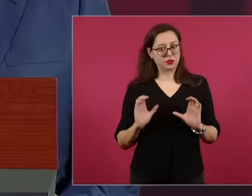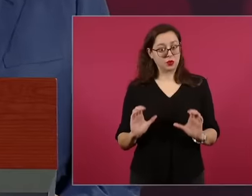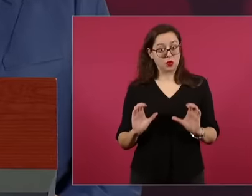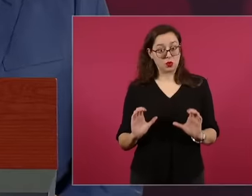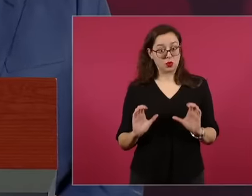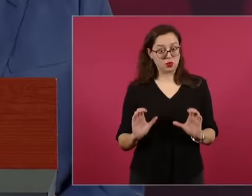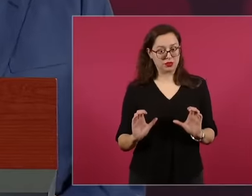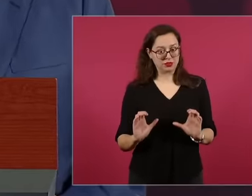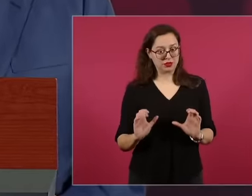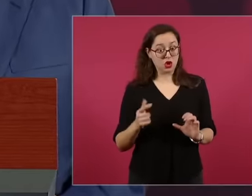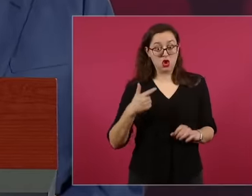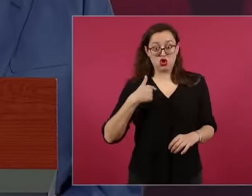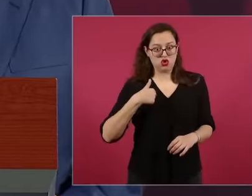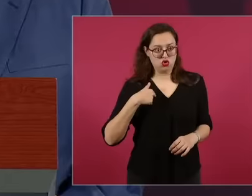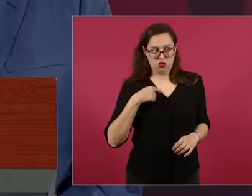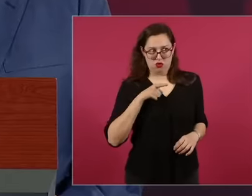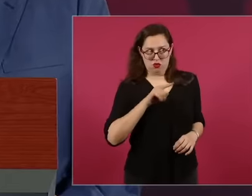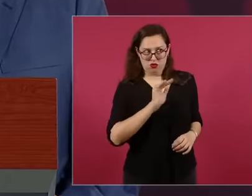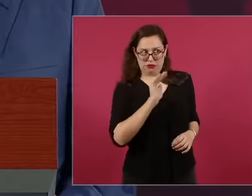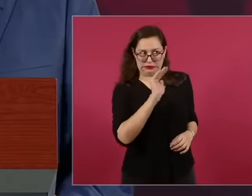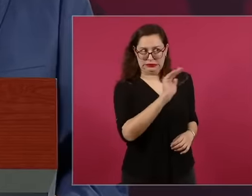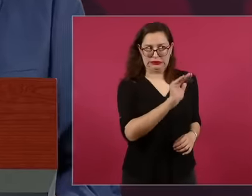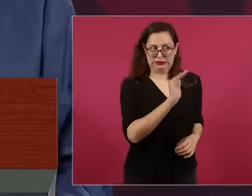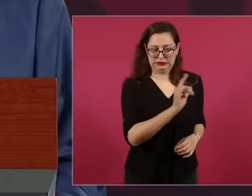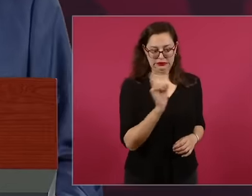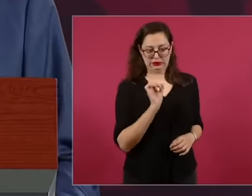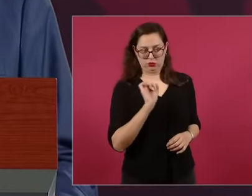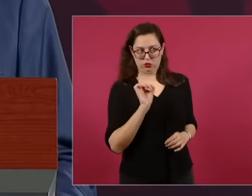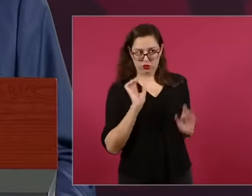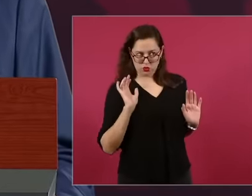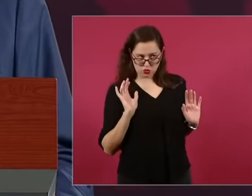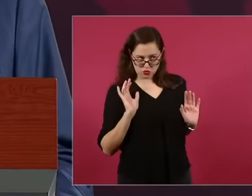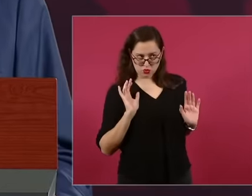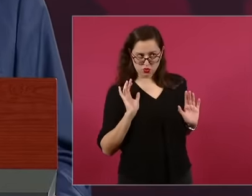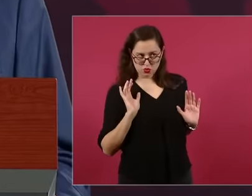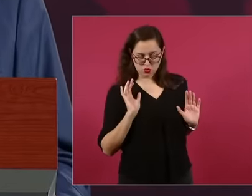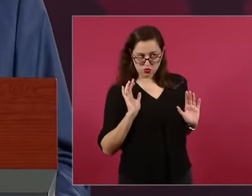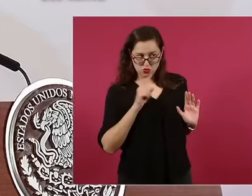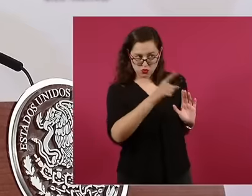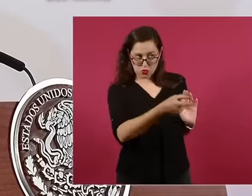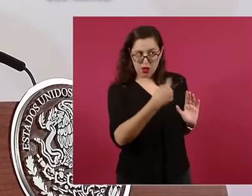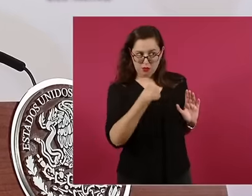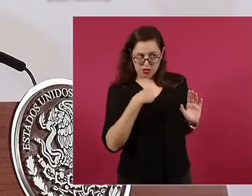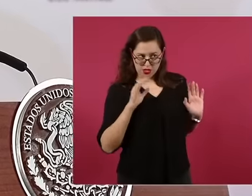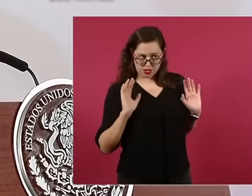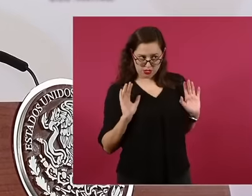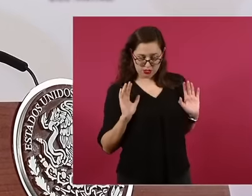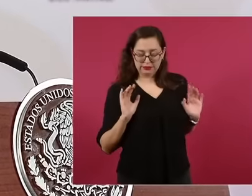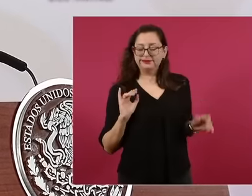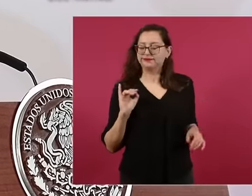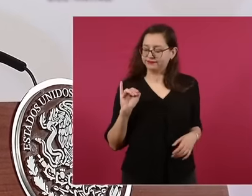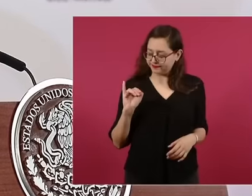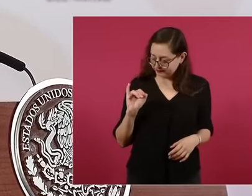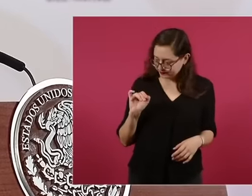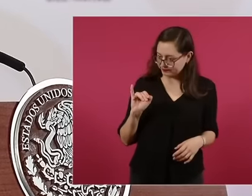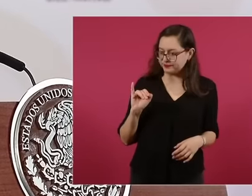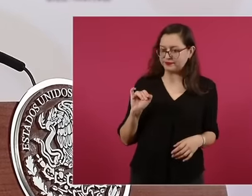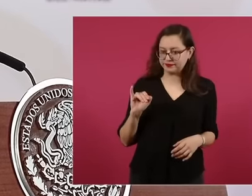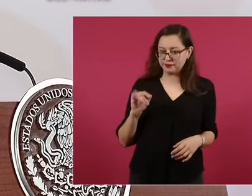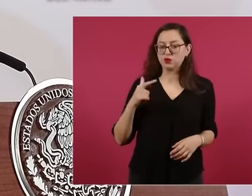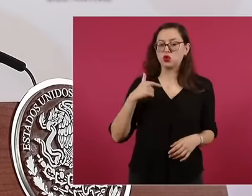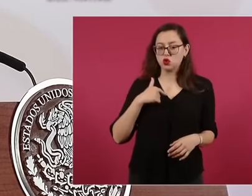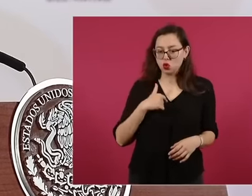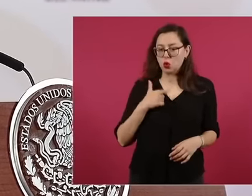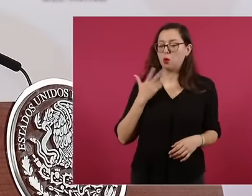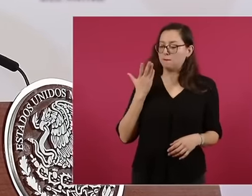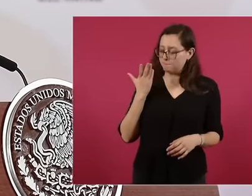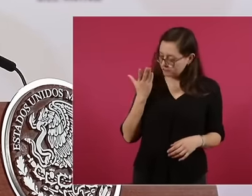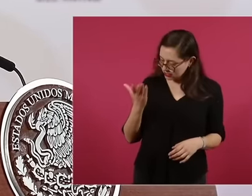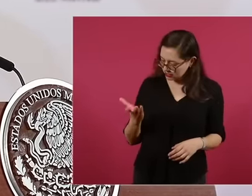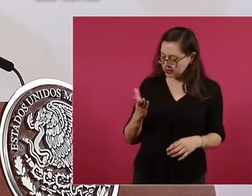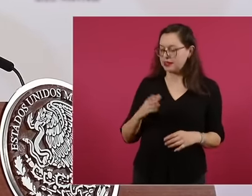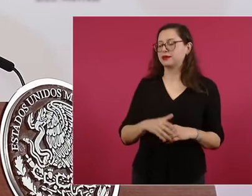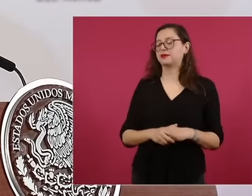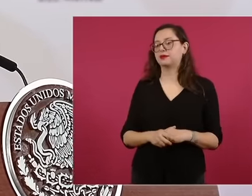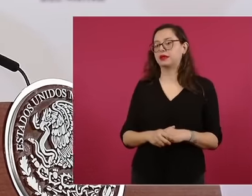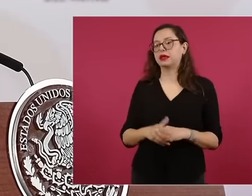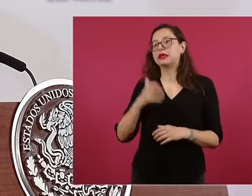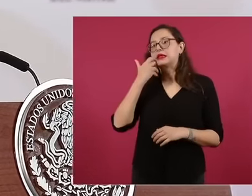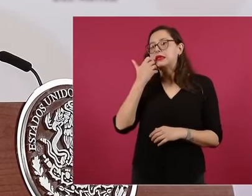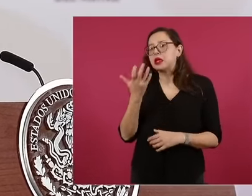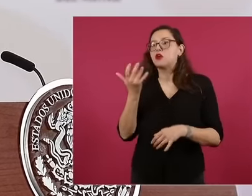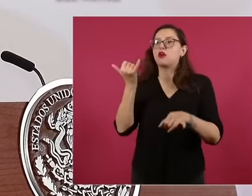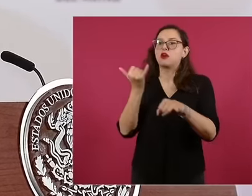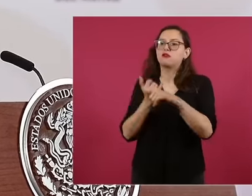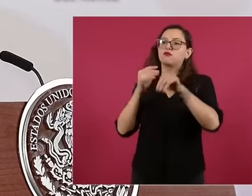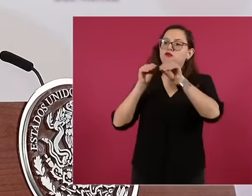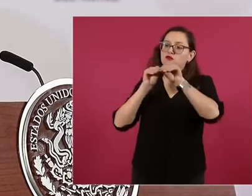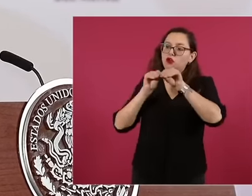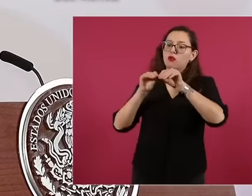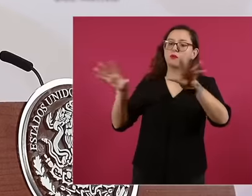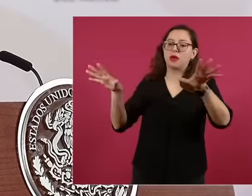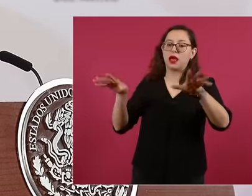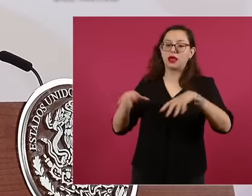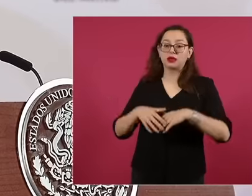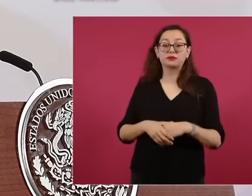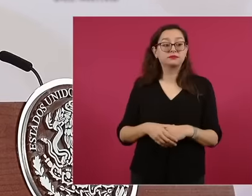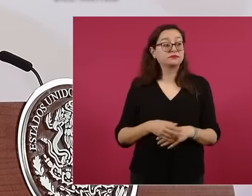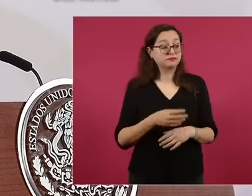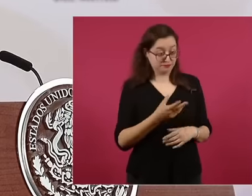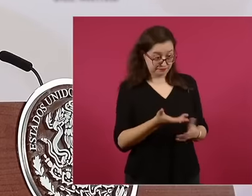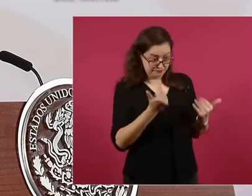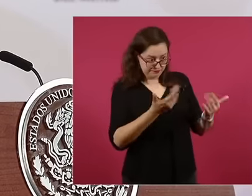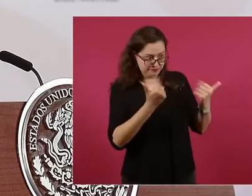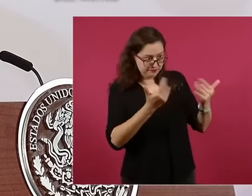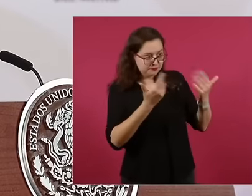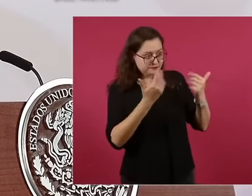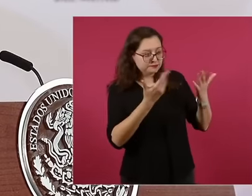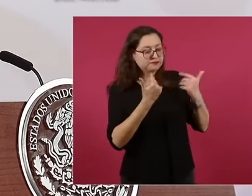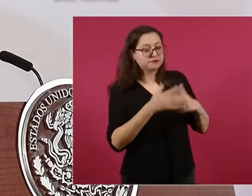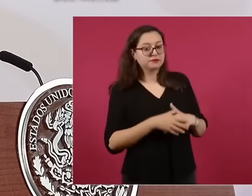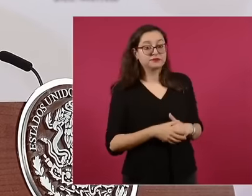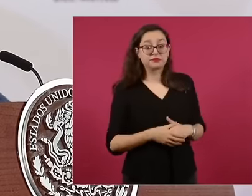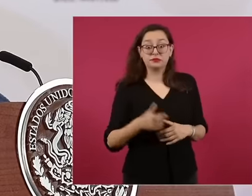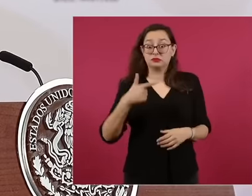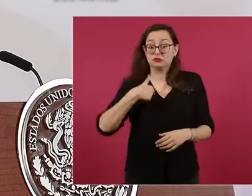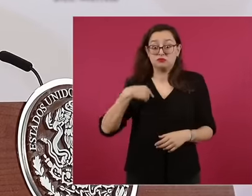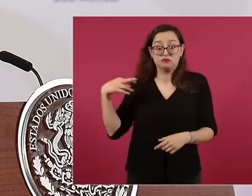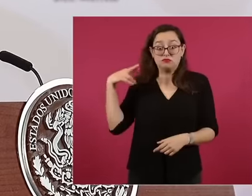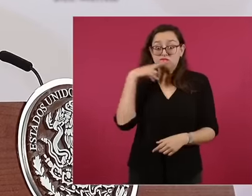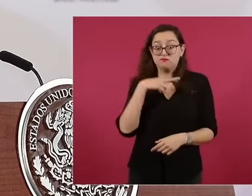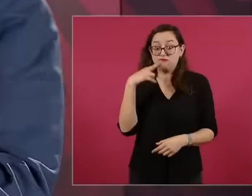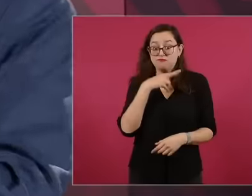I asked for it. I'm not interviewing